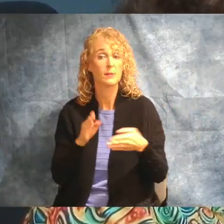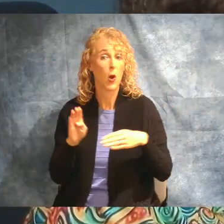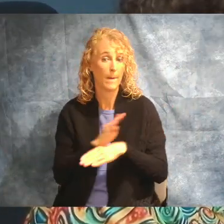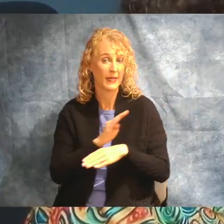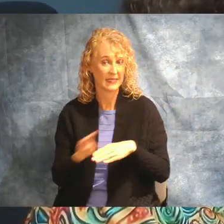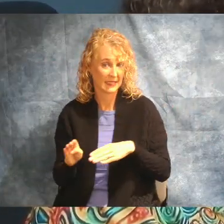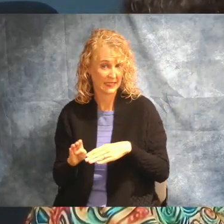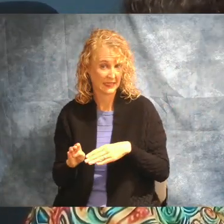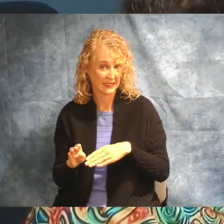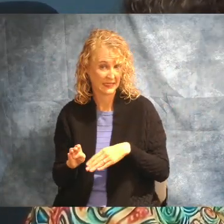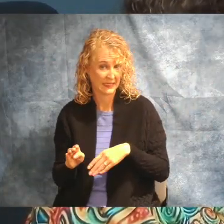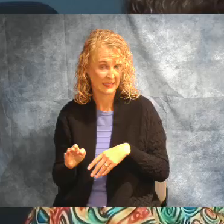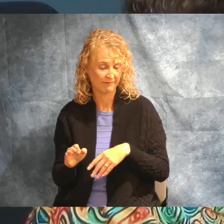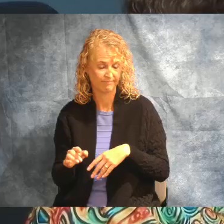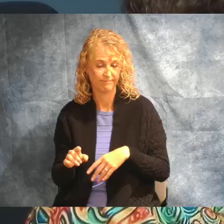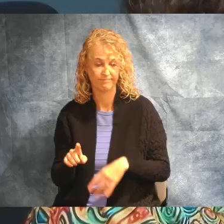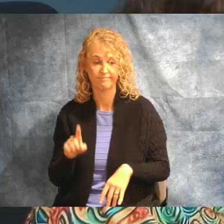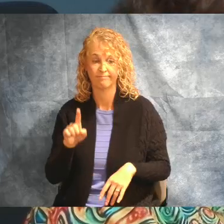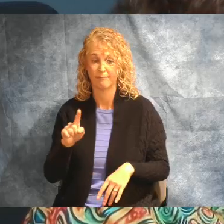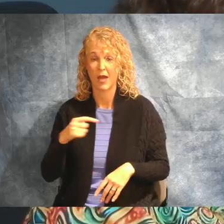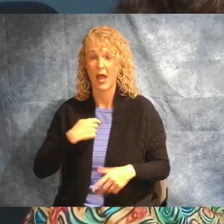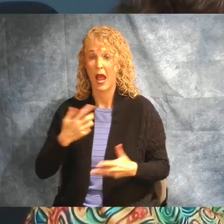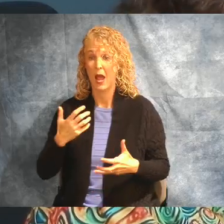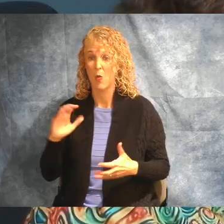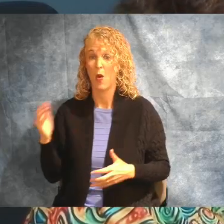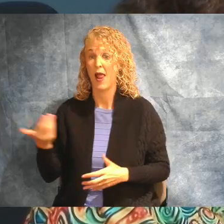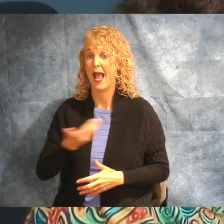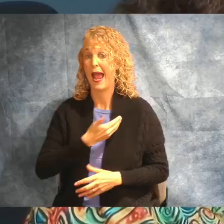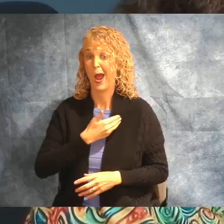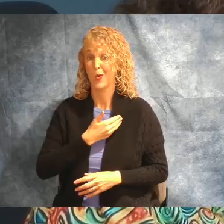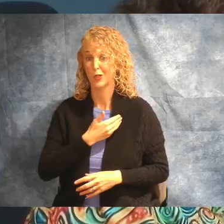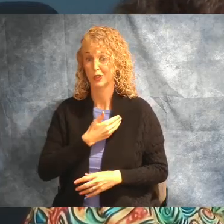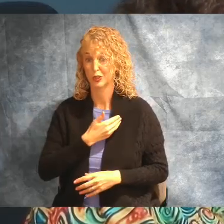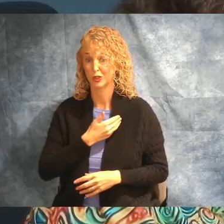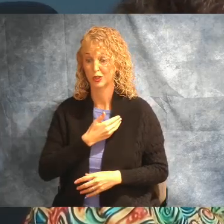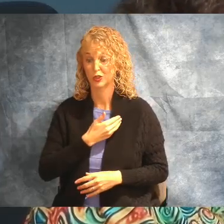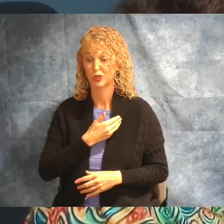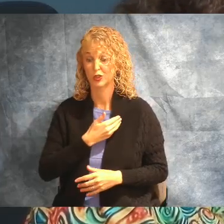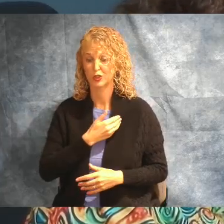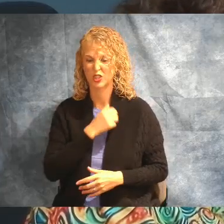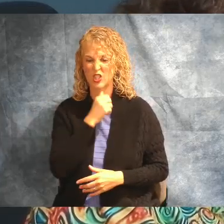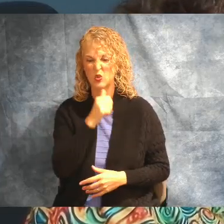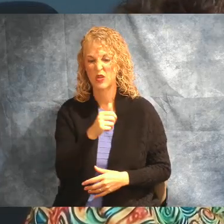I have said and I want to make sure ours don't never was was not that they have them and it's